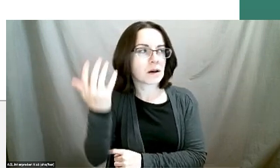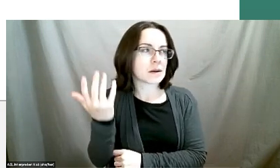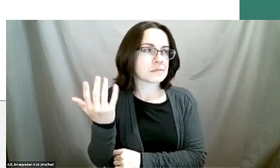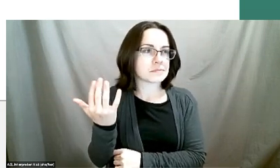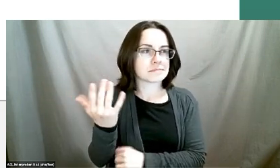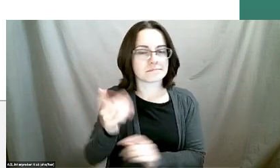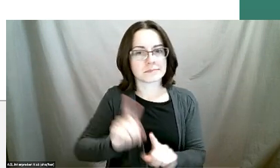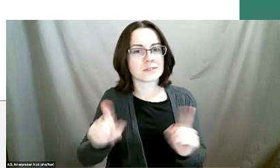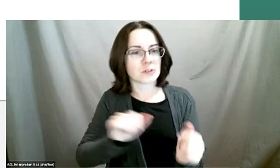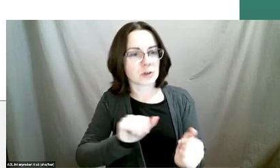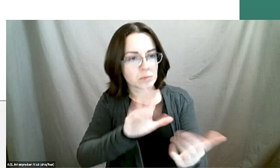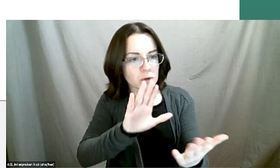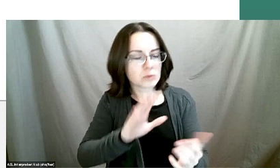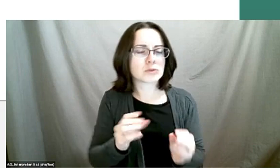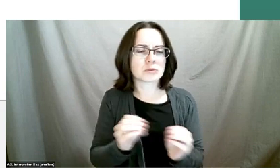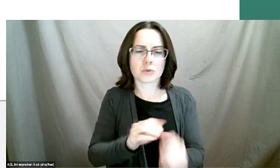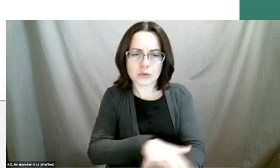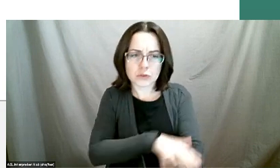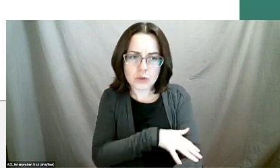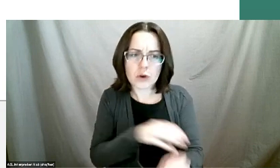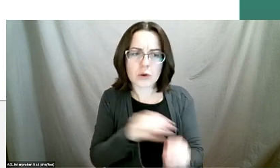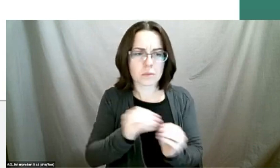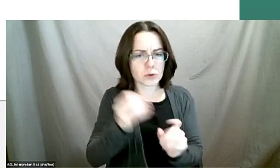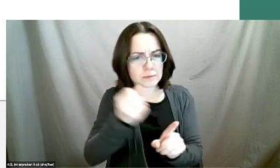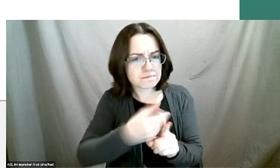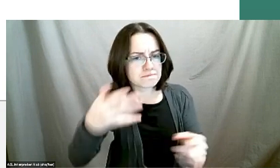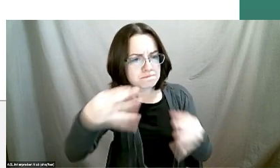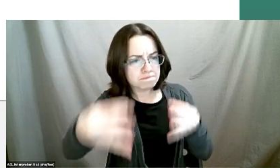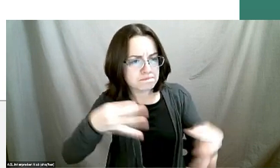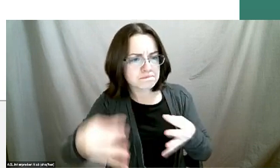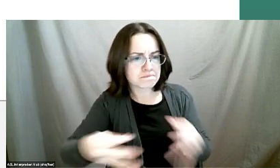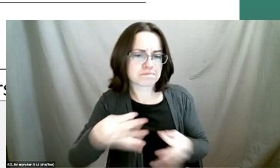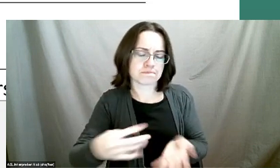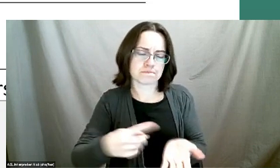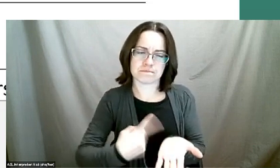a slower approach, a more educated approach next slide.